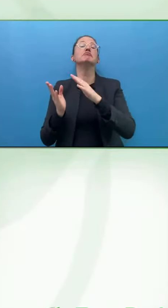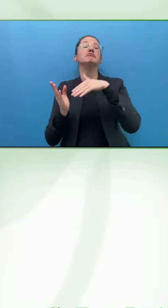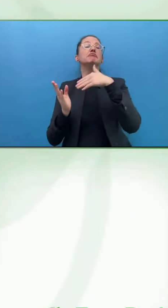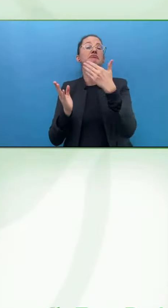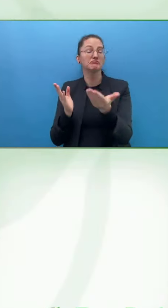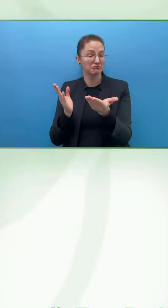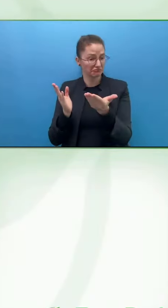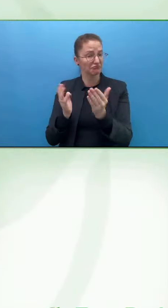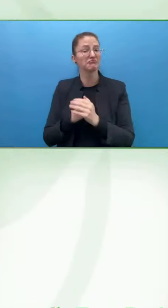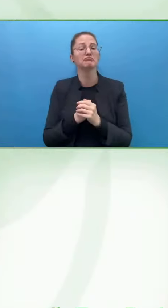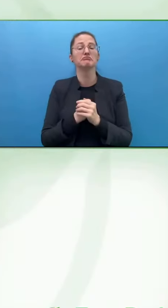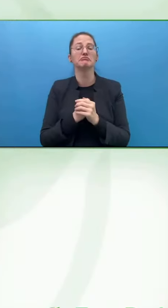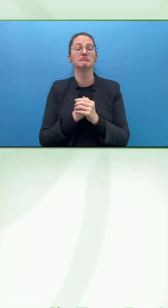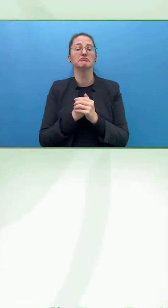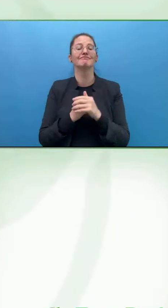in remote areas.